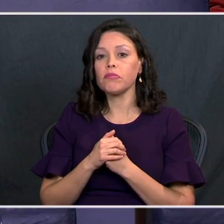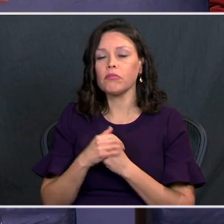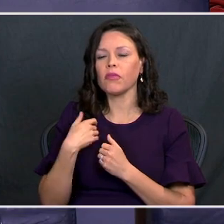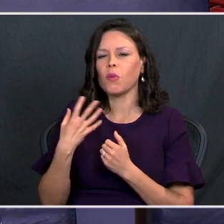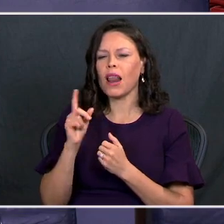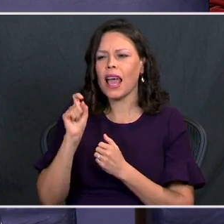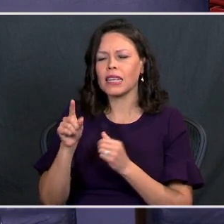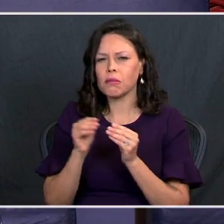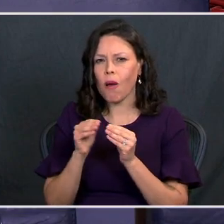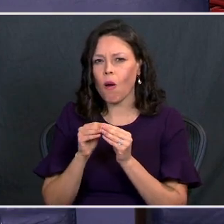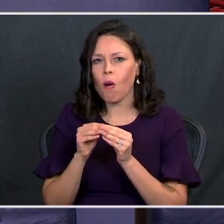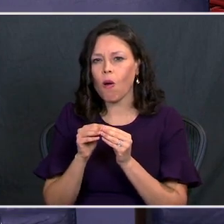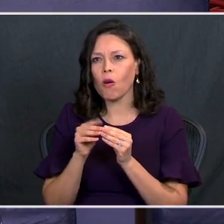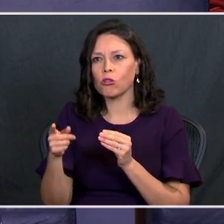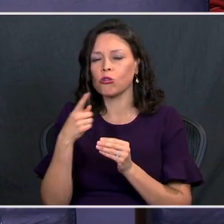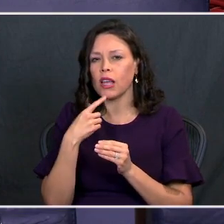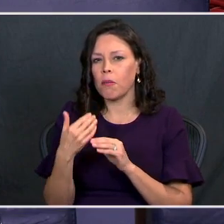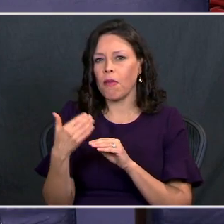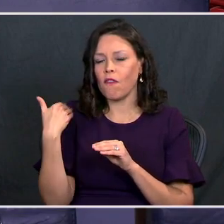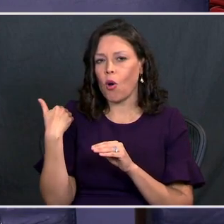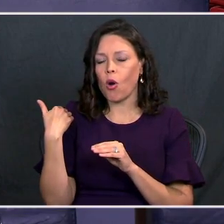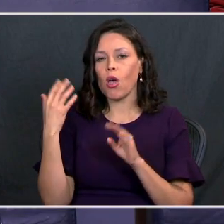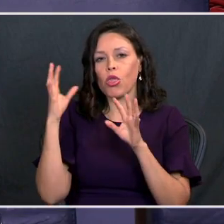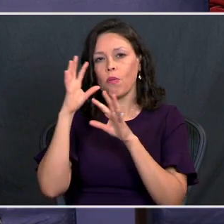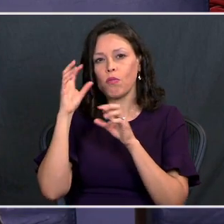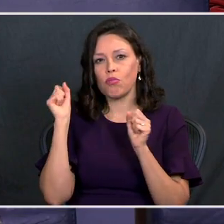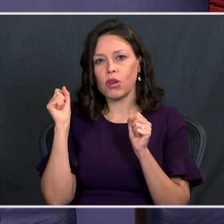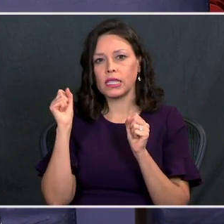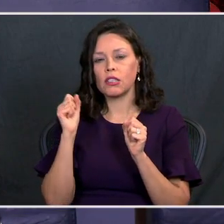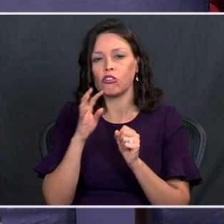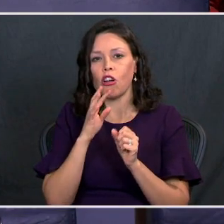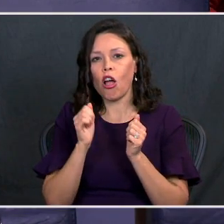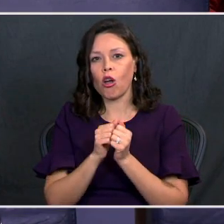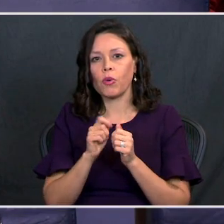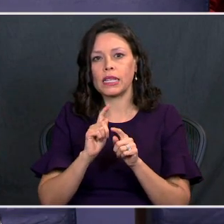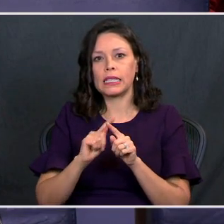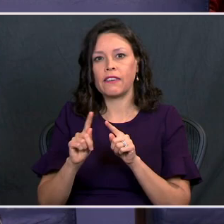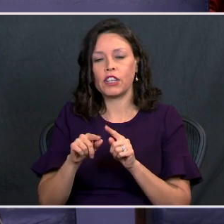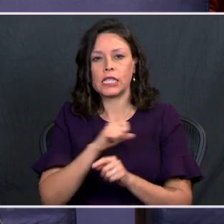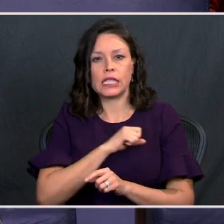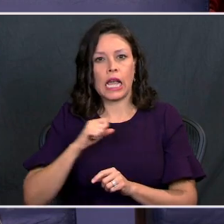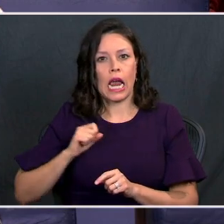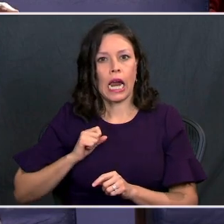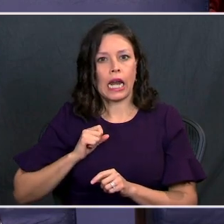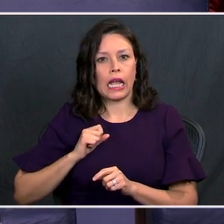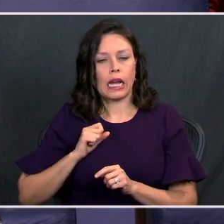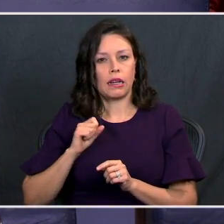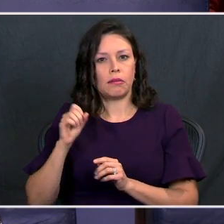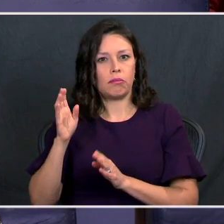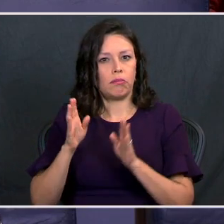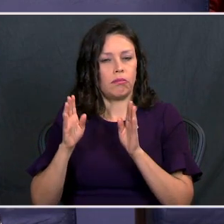You said earlier that the President had been speaking with members of the Senate — Ms. Psaki: Mm-hm. The Press: -- but you wouldn't say